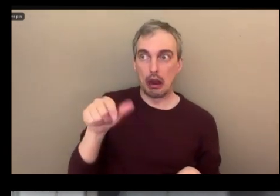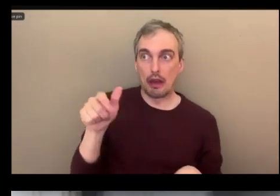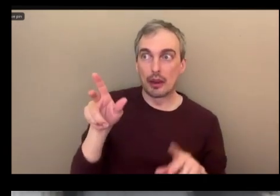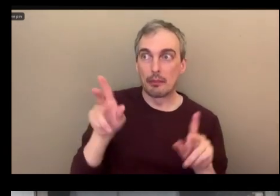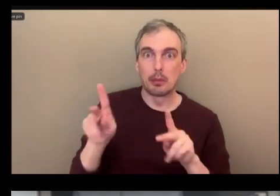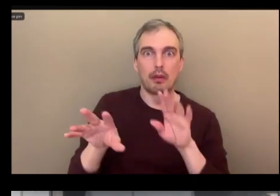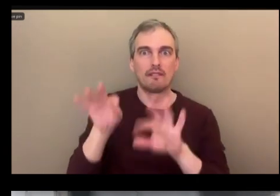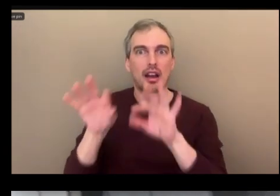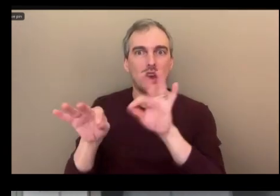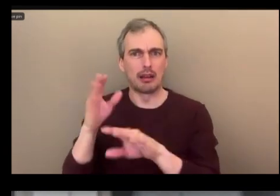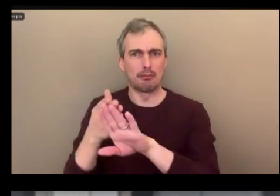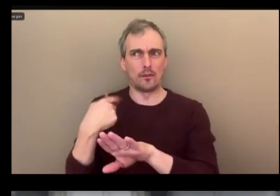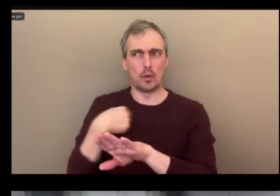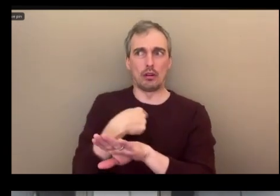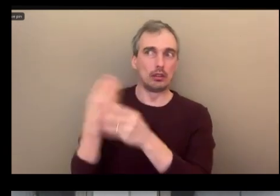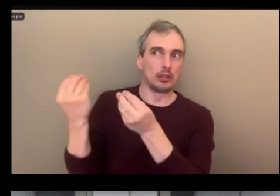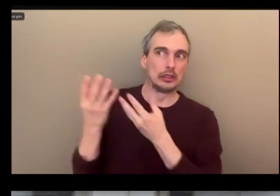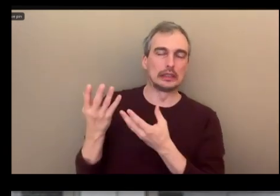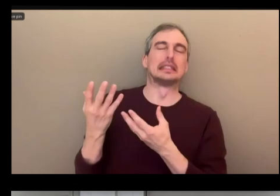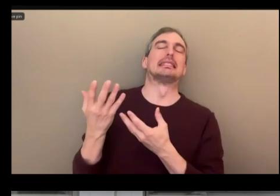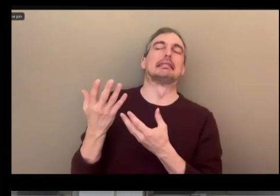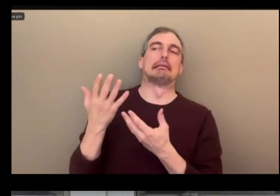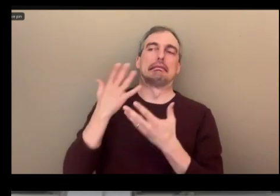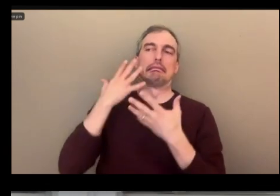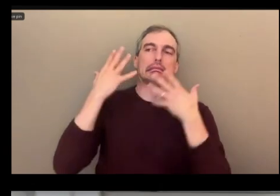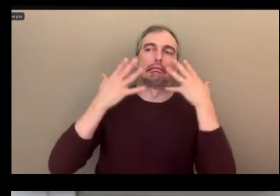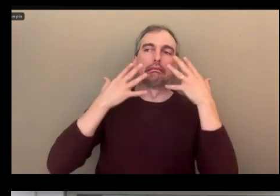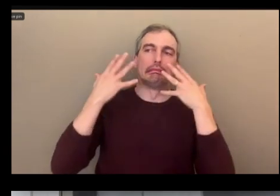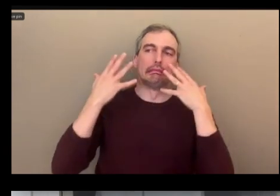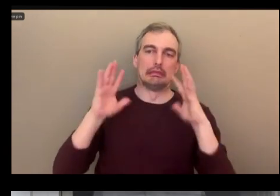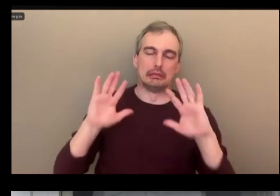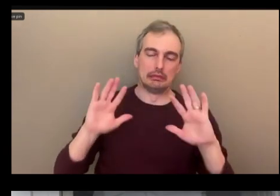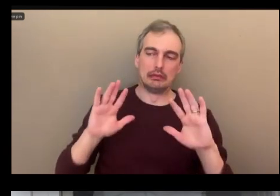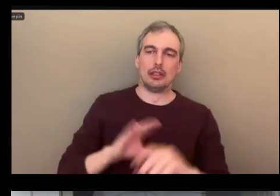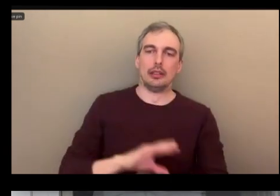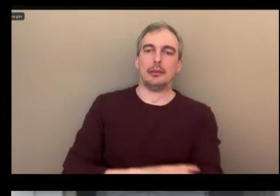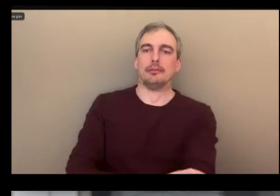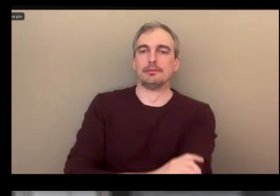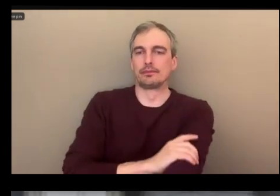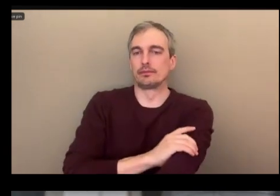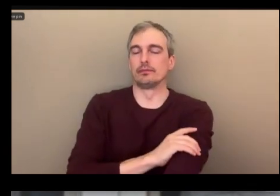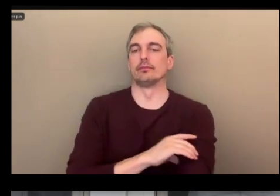So we're always looking at those digital platforms. The home pages on a daily basis, we're looking at the mobile apps.